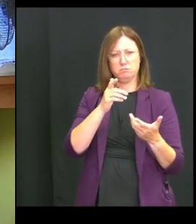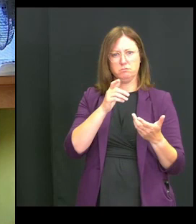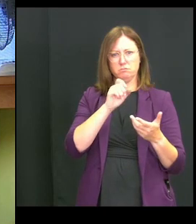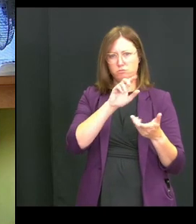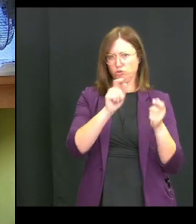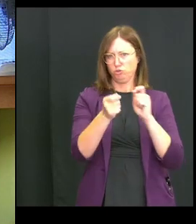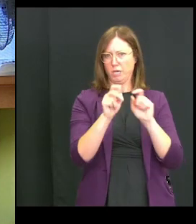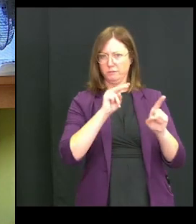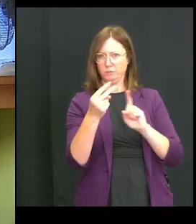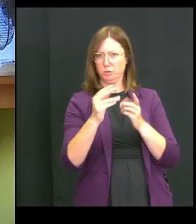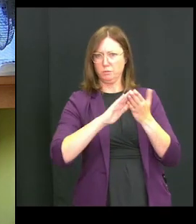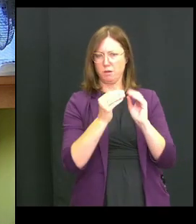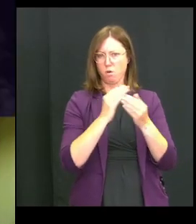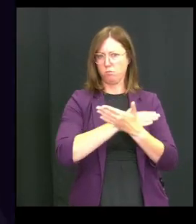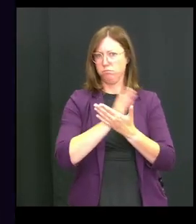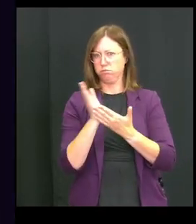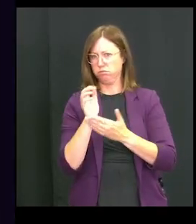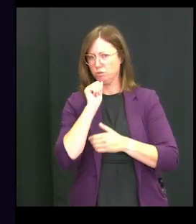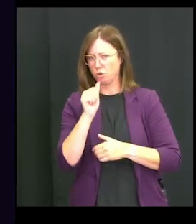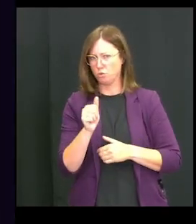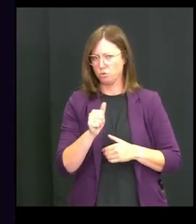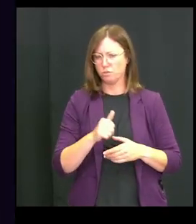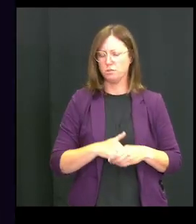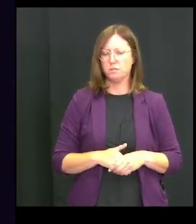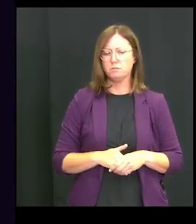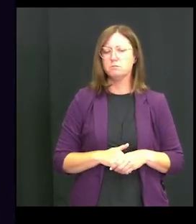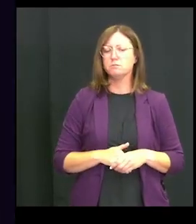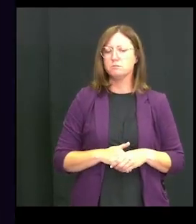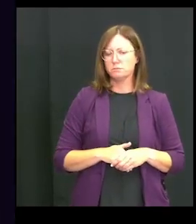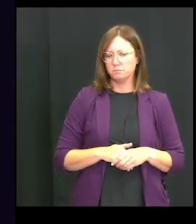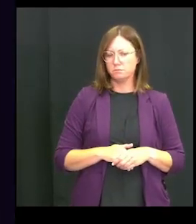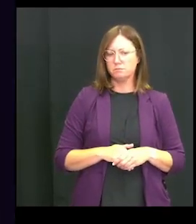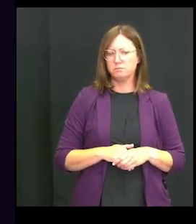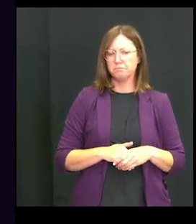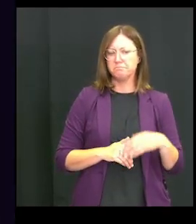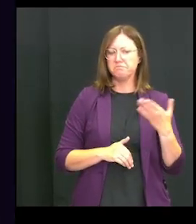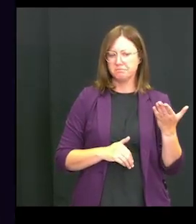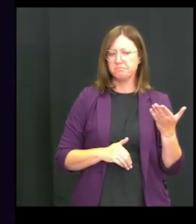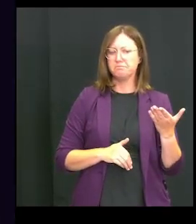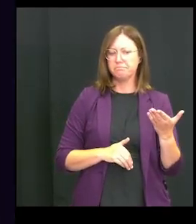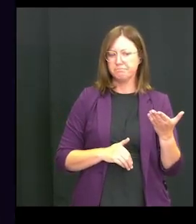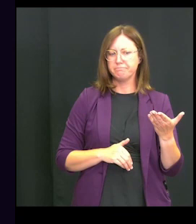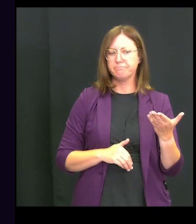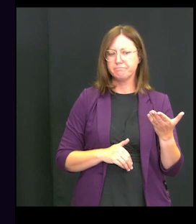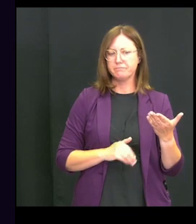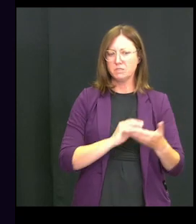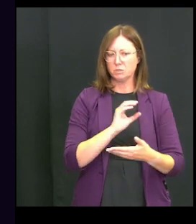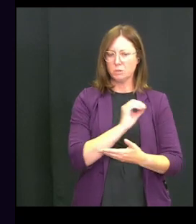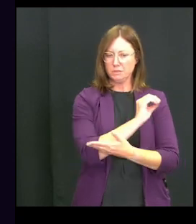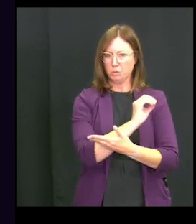So I use zero to ten ideological self-placement scales, that measure that I just used before,